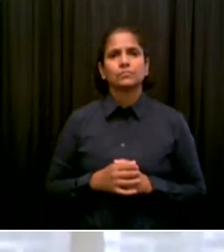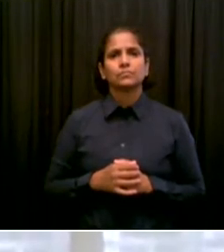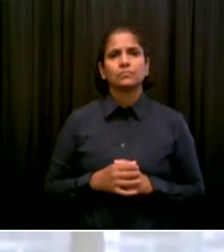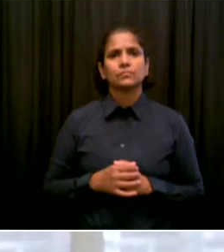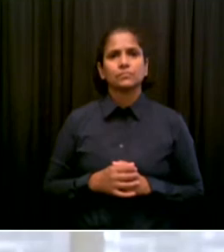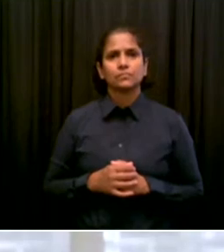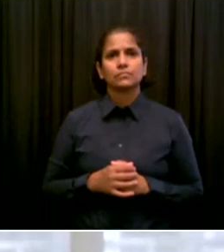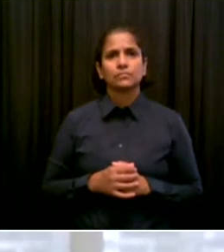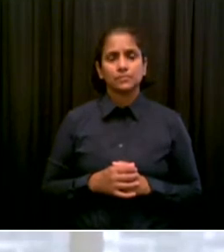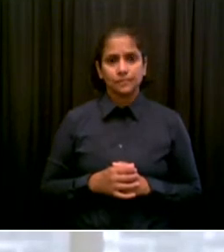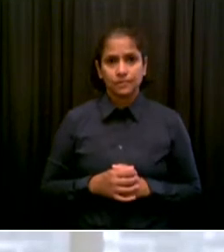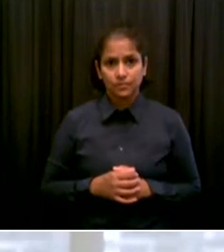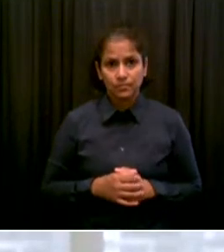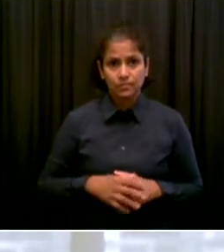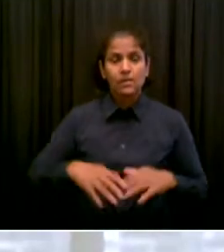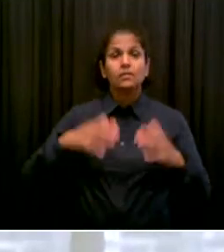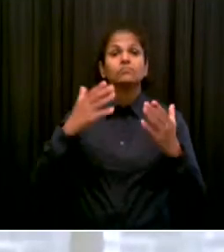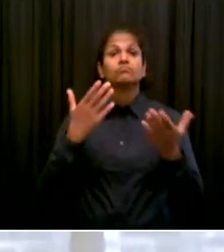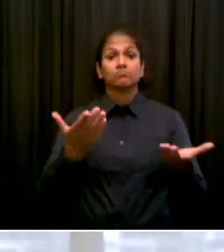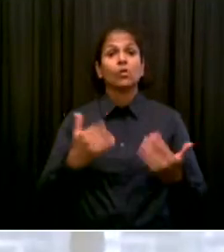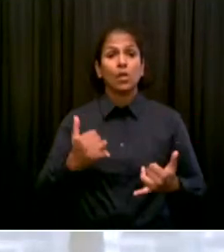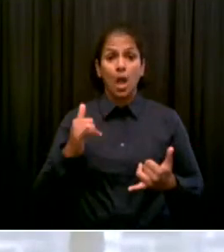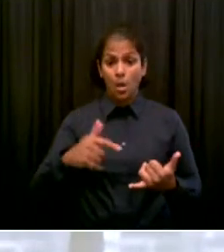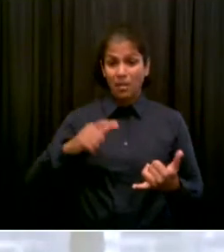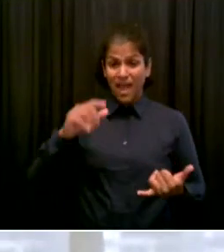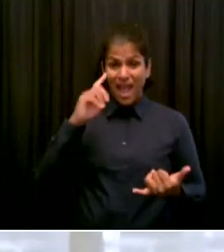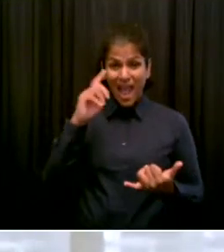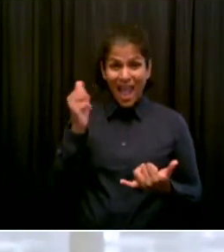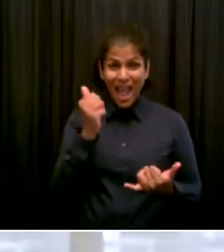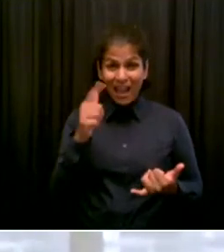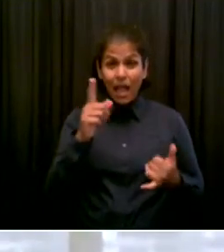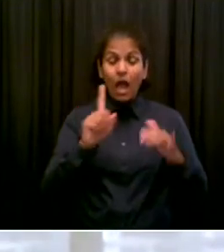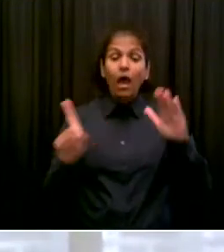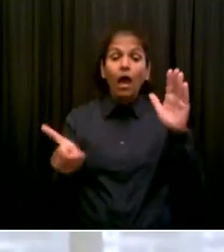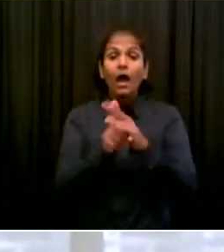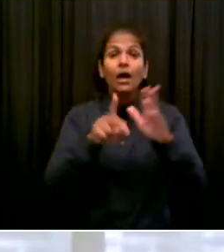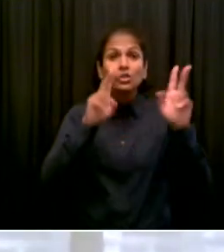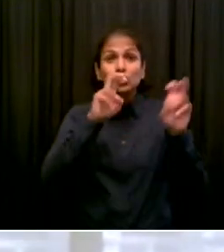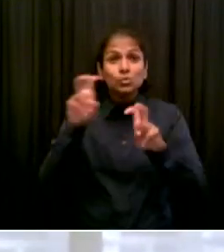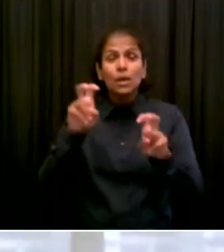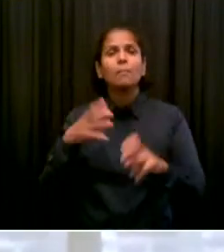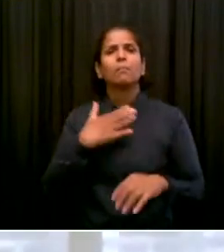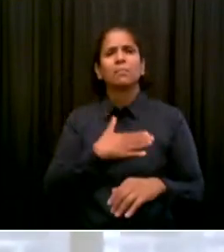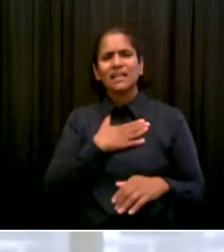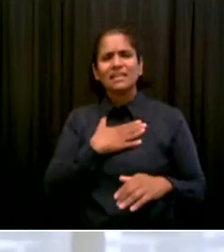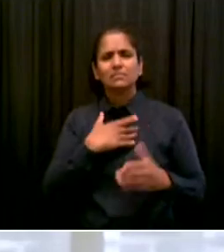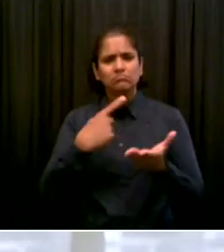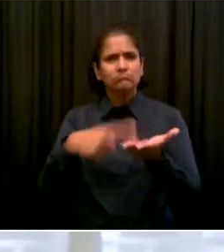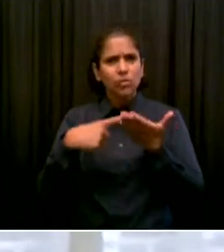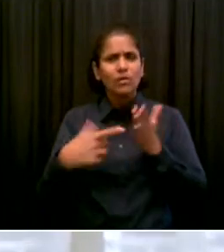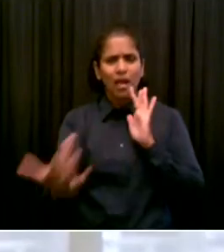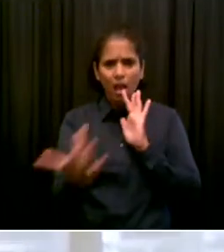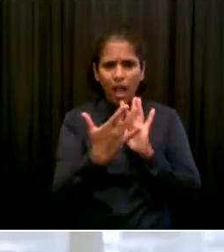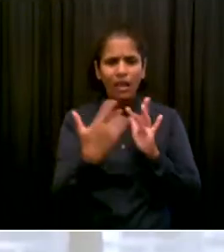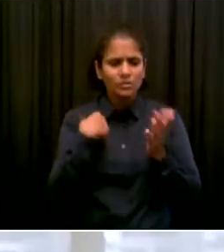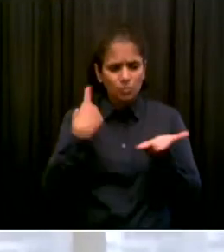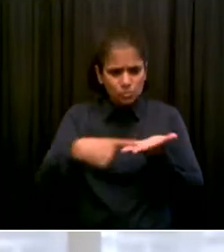FAMILY AND EVERYTHING HAS BEEN